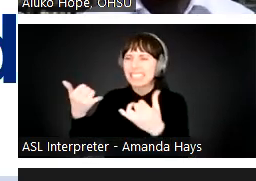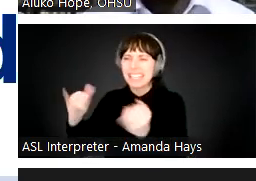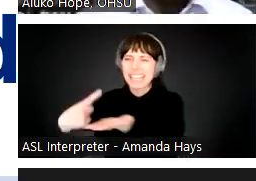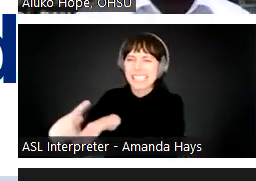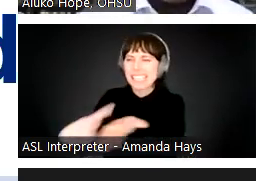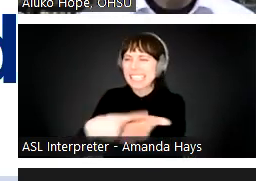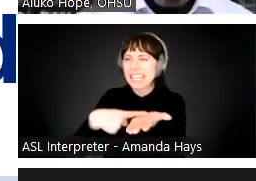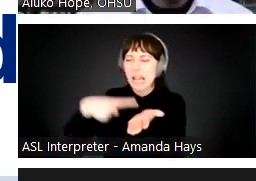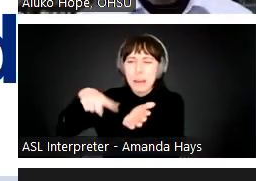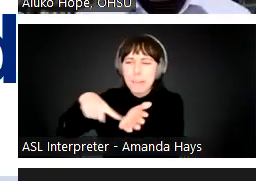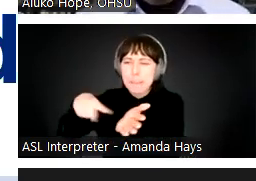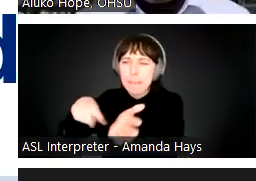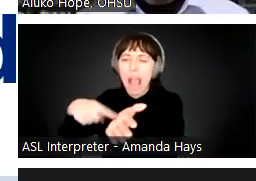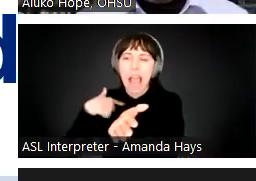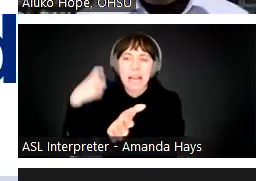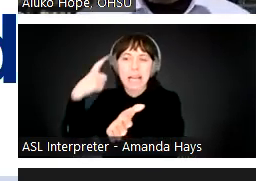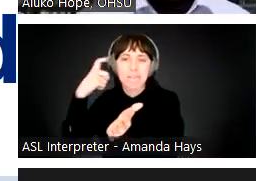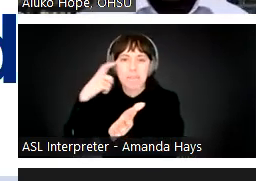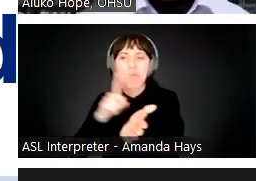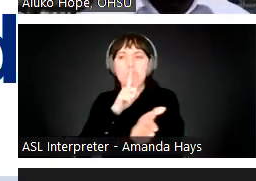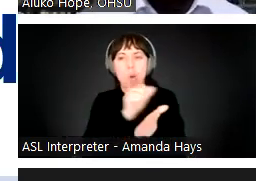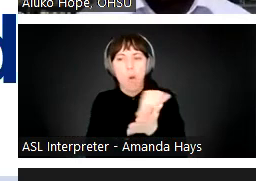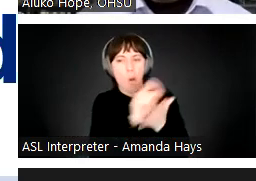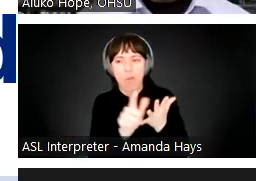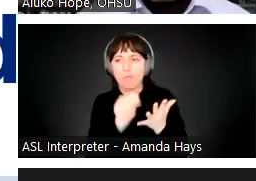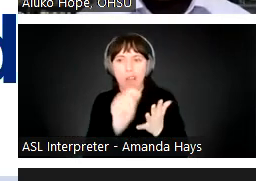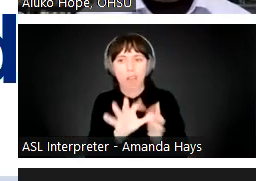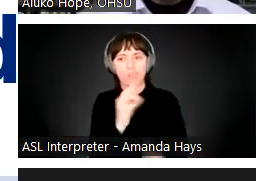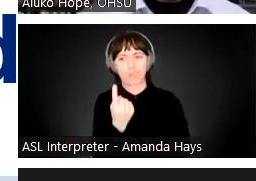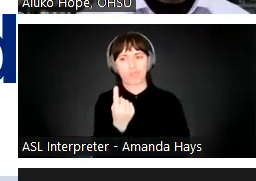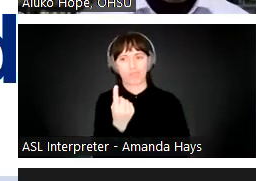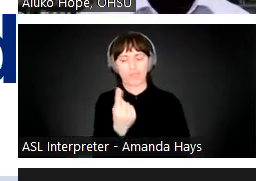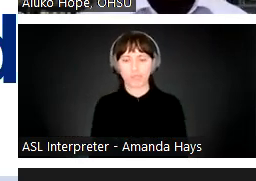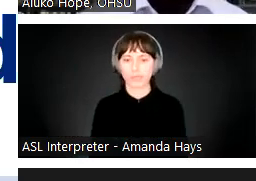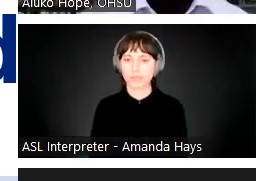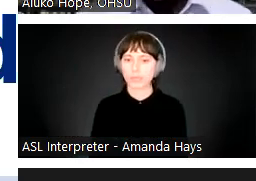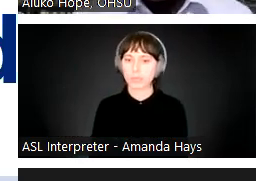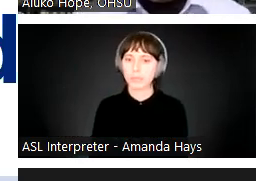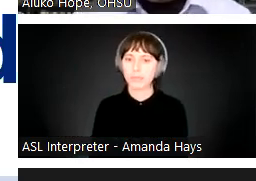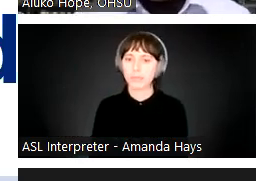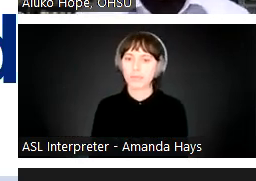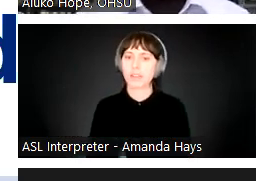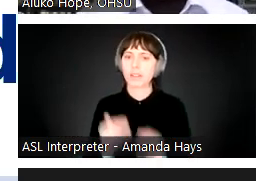being all of those things rather than just one of them. And then there are the independent mechanisms from the virus,